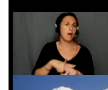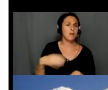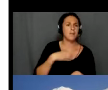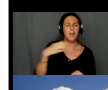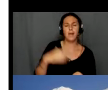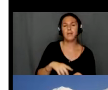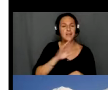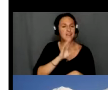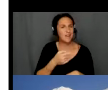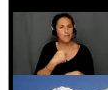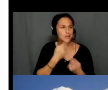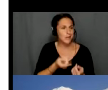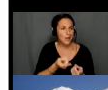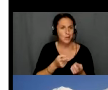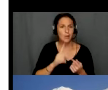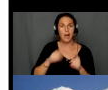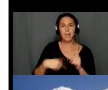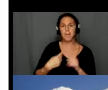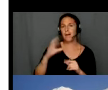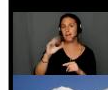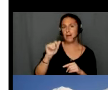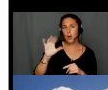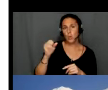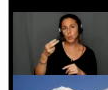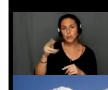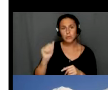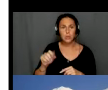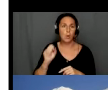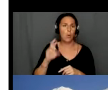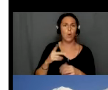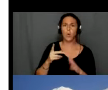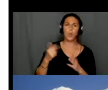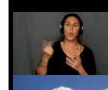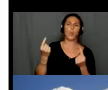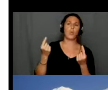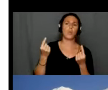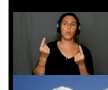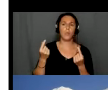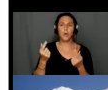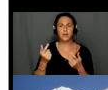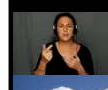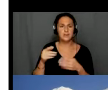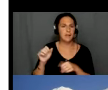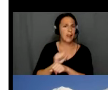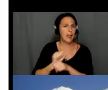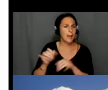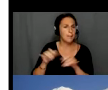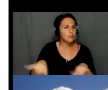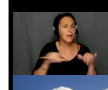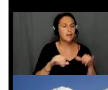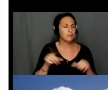standards. They never give you that. They never tell you you have the right